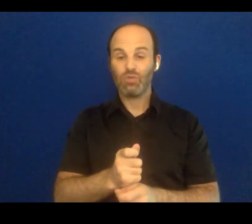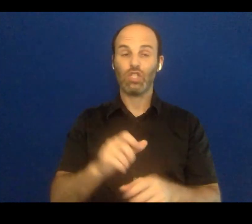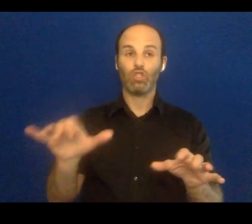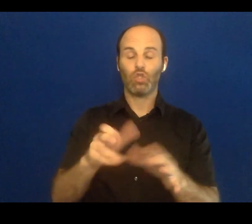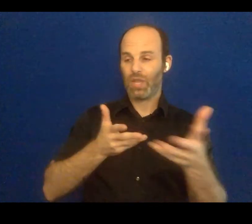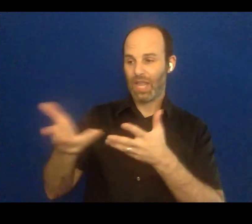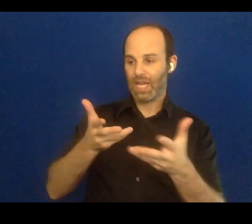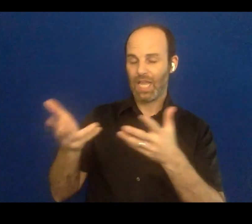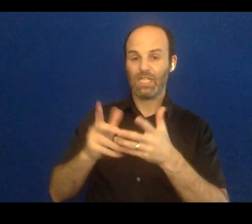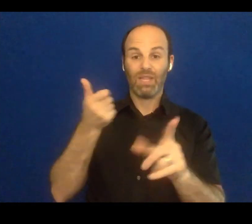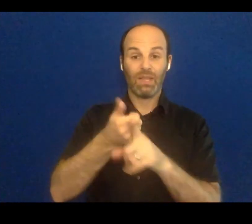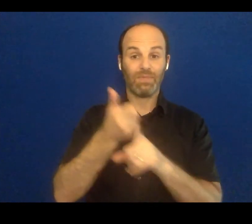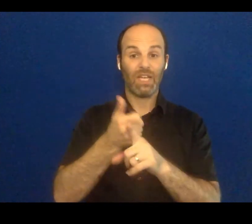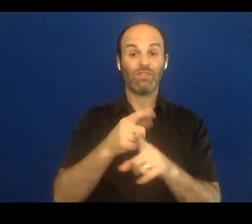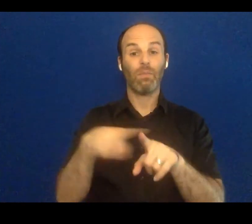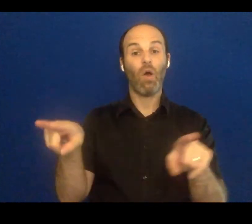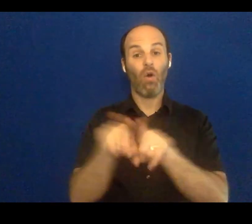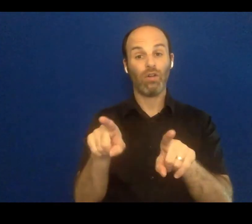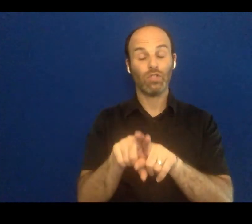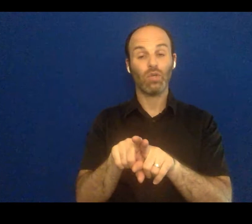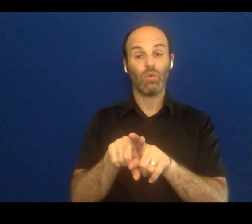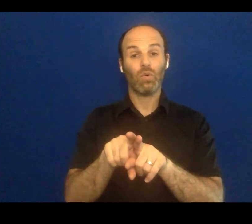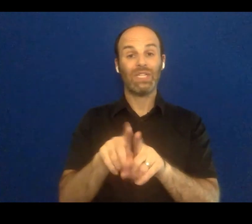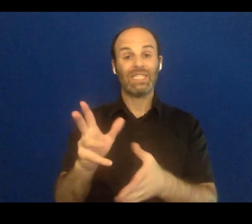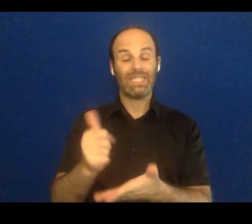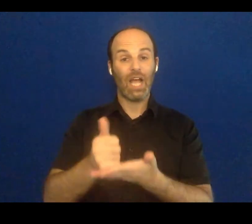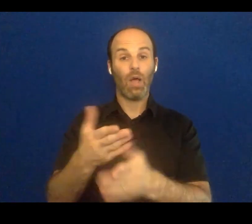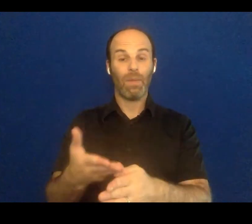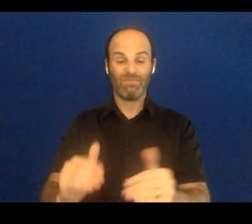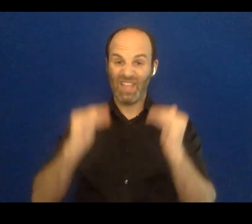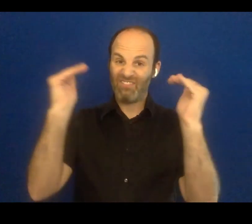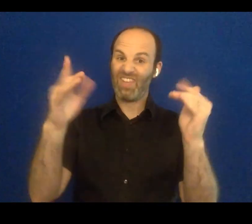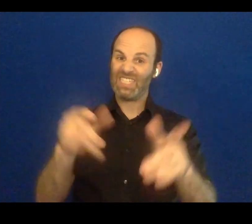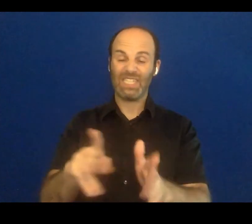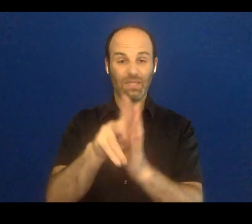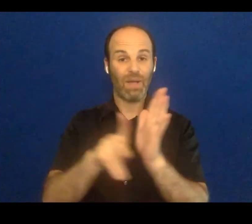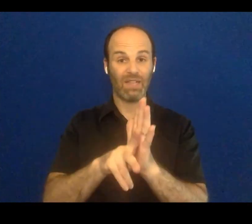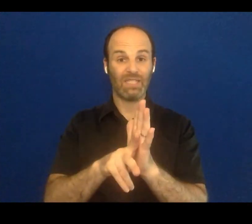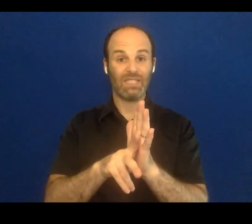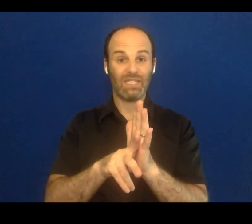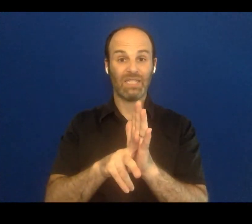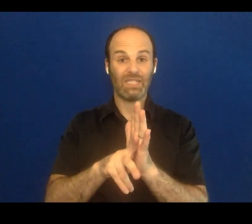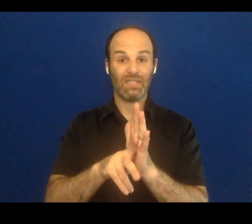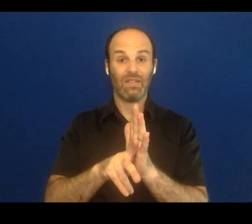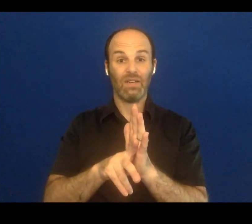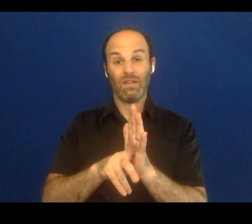THEMSELVES, BUT ALSO TO KIND OF HELP ADVANCE THESE POLICIES TO COME ALONG, I THINK THAT IS, IT